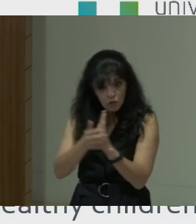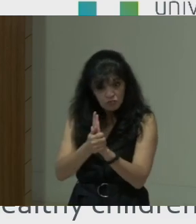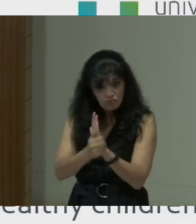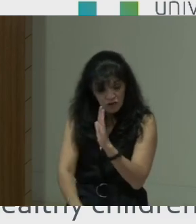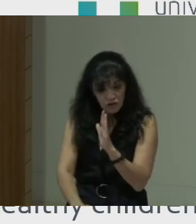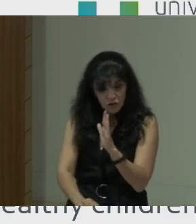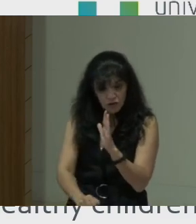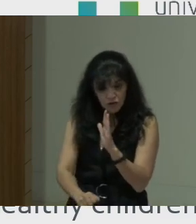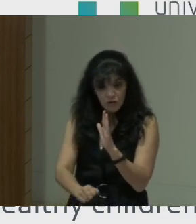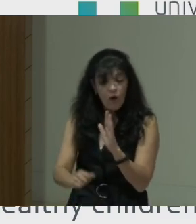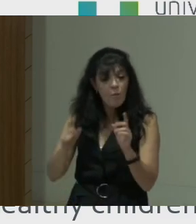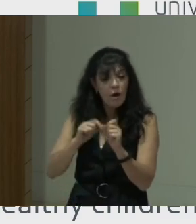them from all regions of the world.